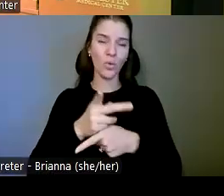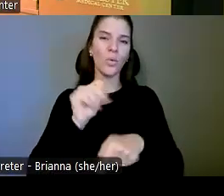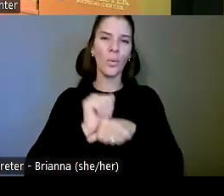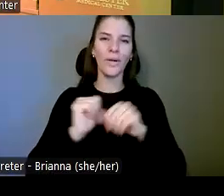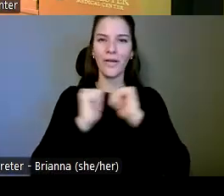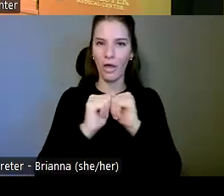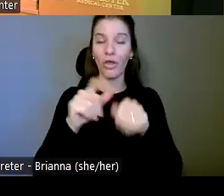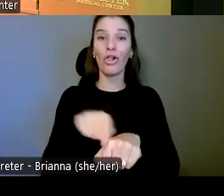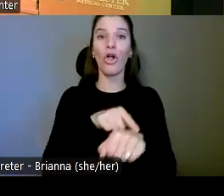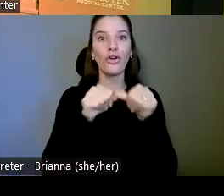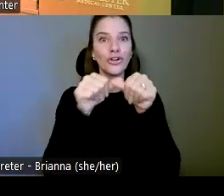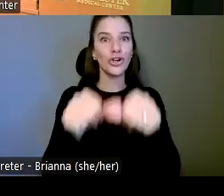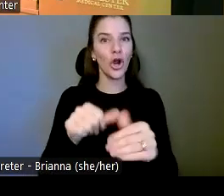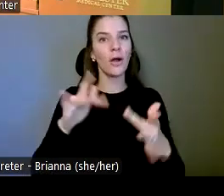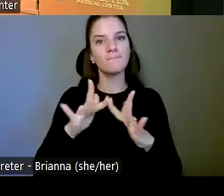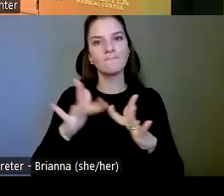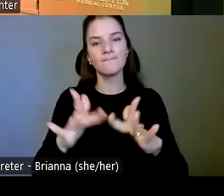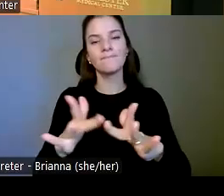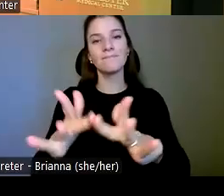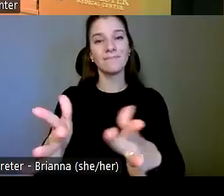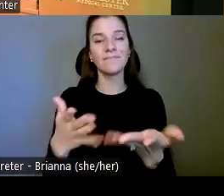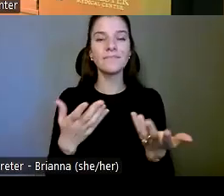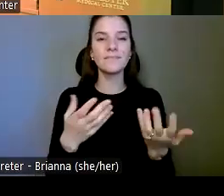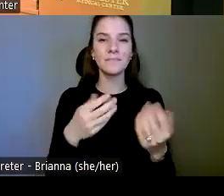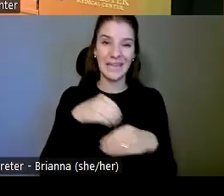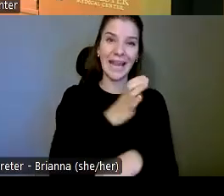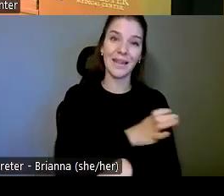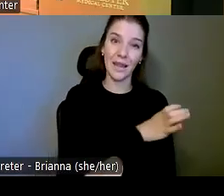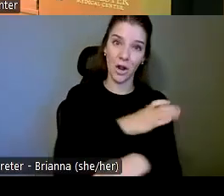together with all right, you do this within the clinical setting and then you develop the sort